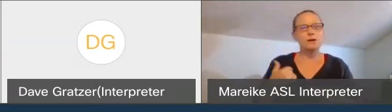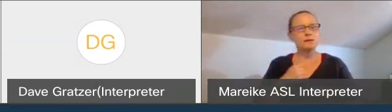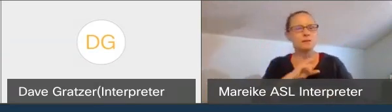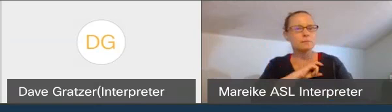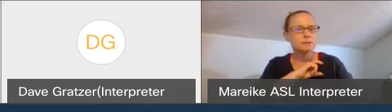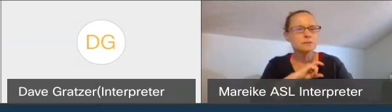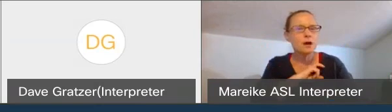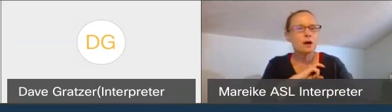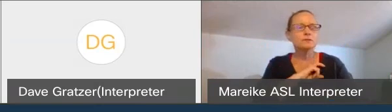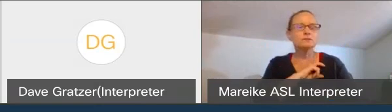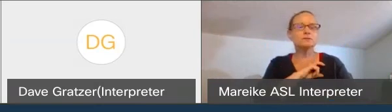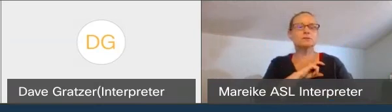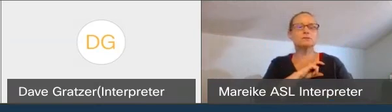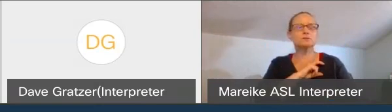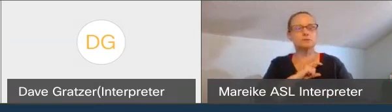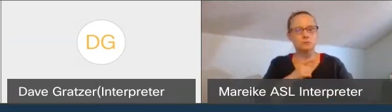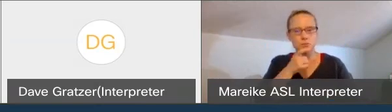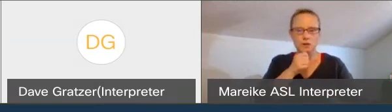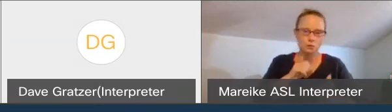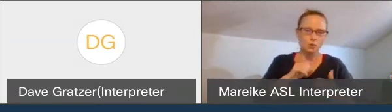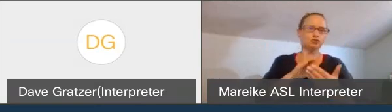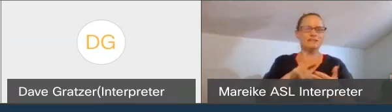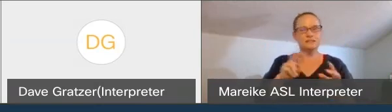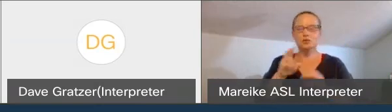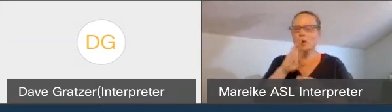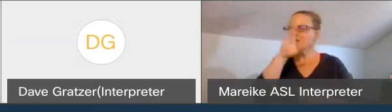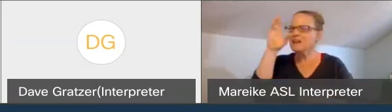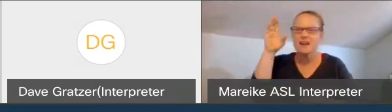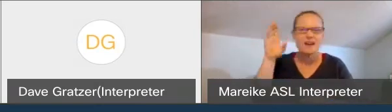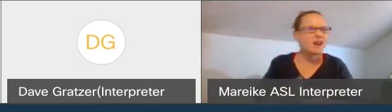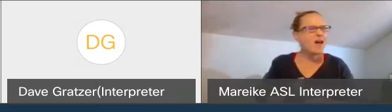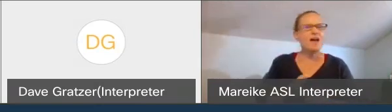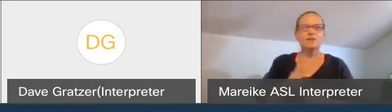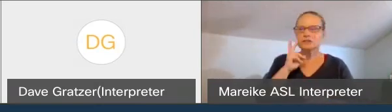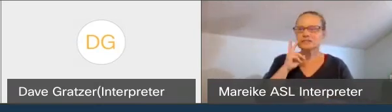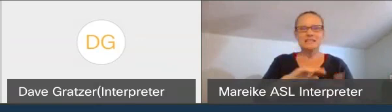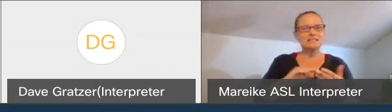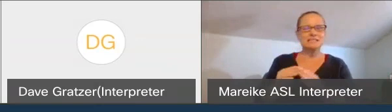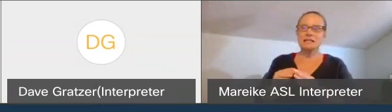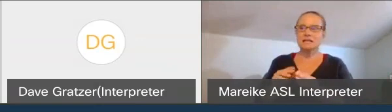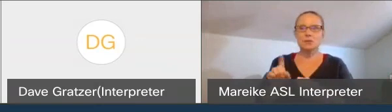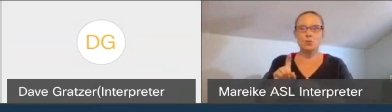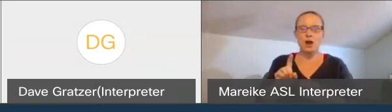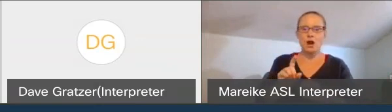that wanna address this issue. I've never gone to a city that I didn't find that there were individuals who really wanna participate.